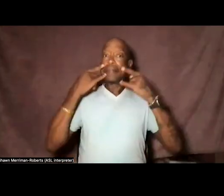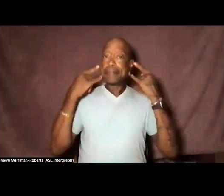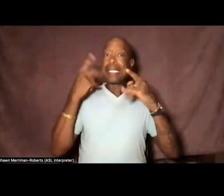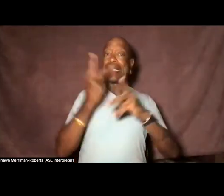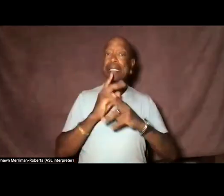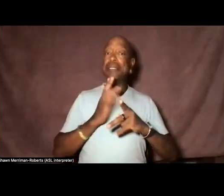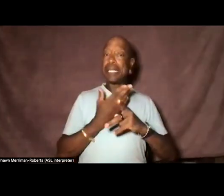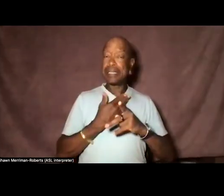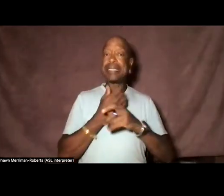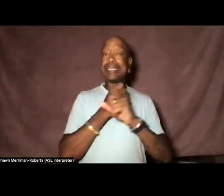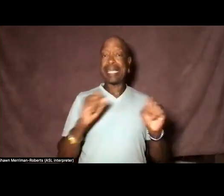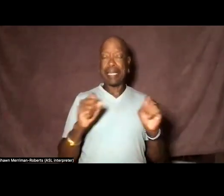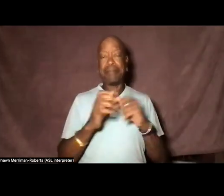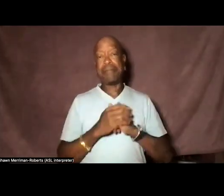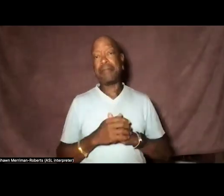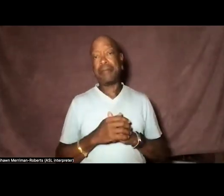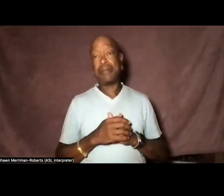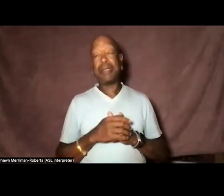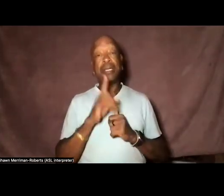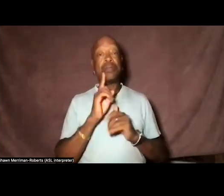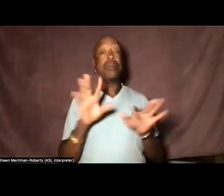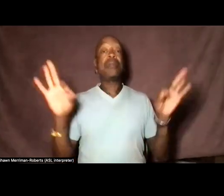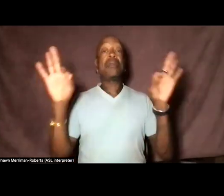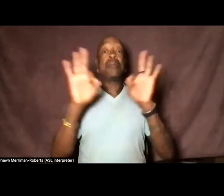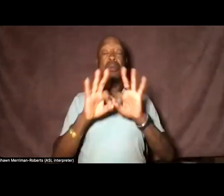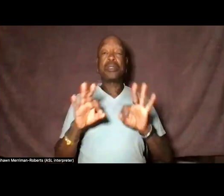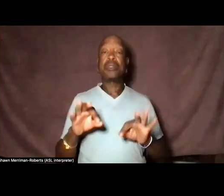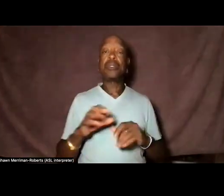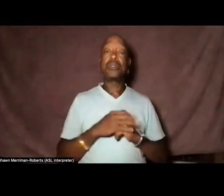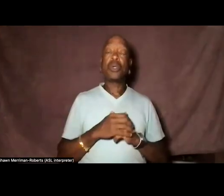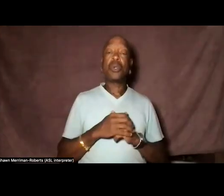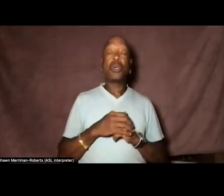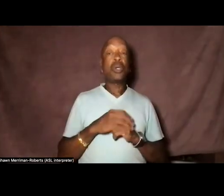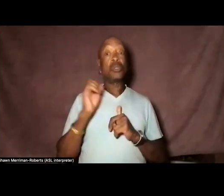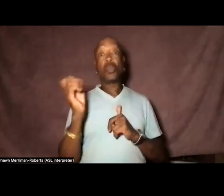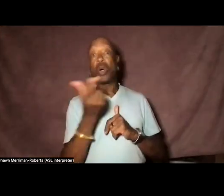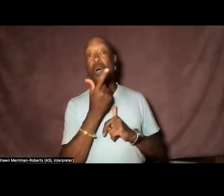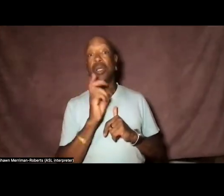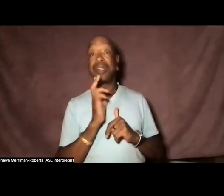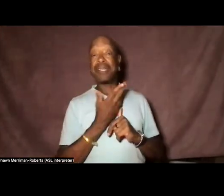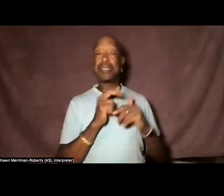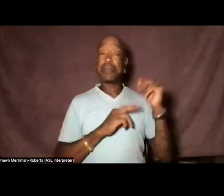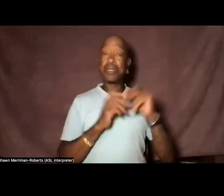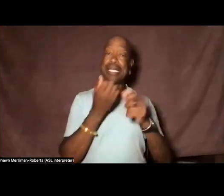instructive and important so here's to all of us building that safer more breathable more livable